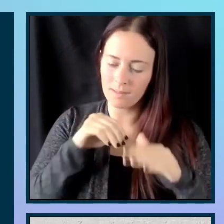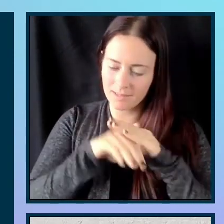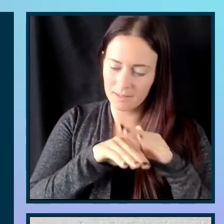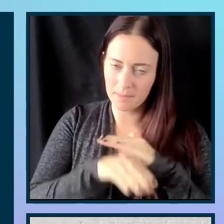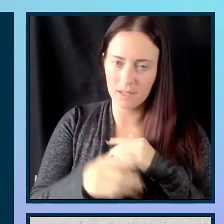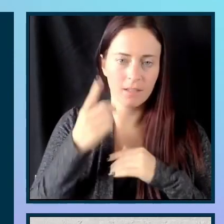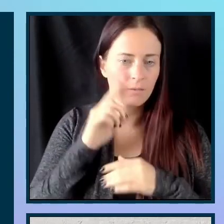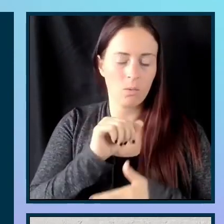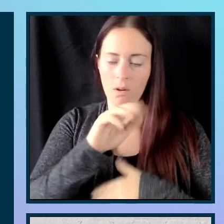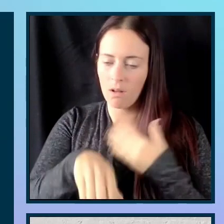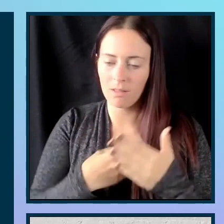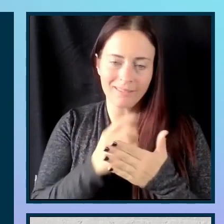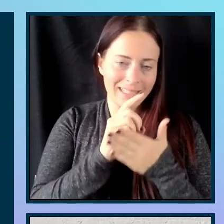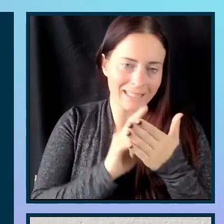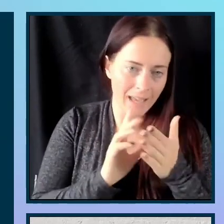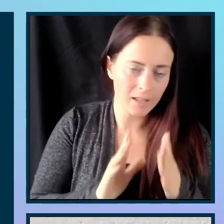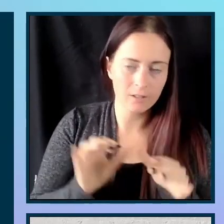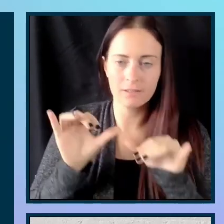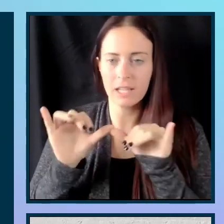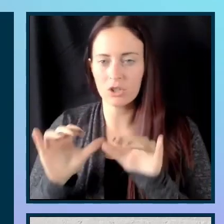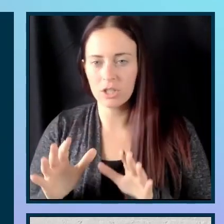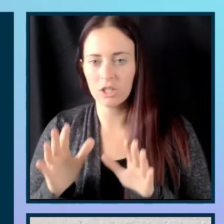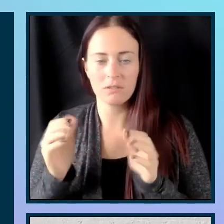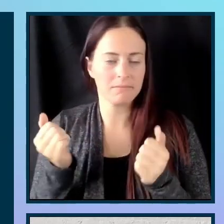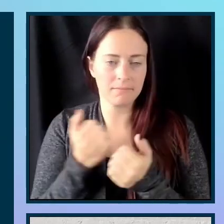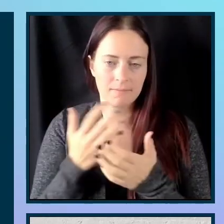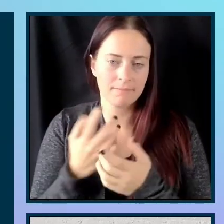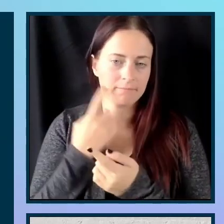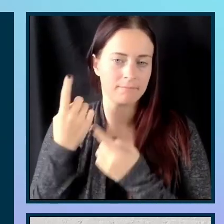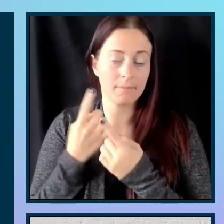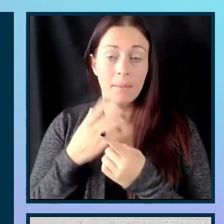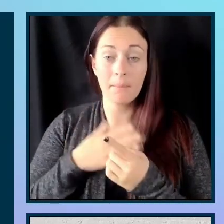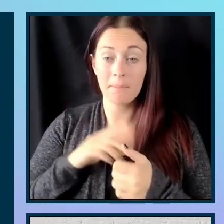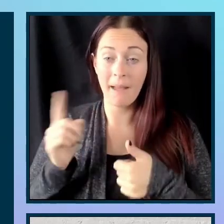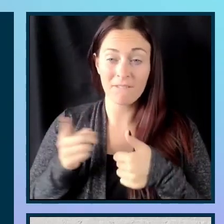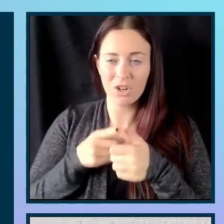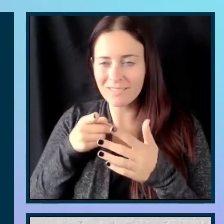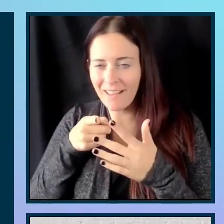Then someone who I did my very first LinkedIn hackathon with asked to mentor me.